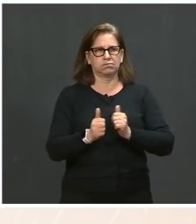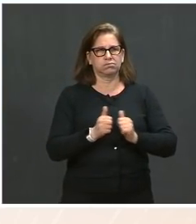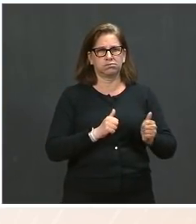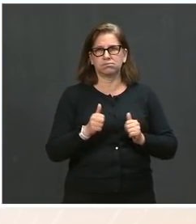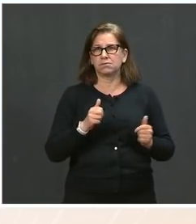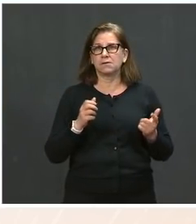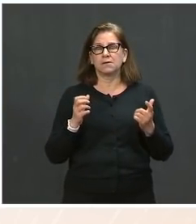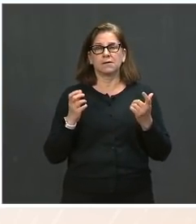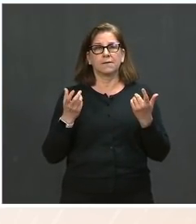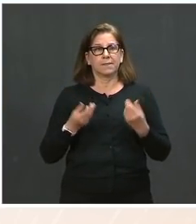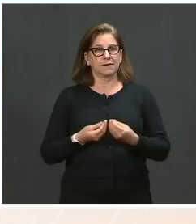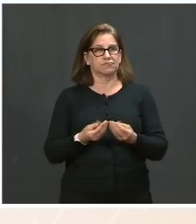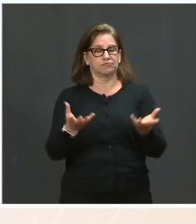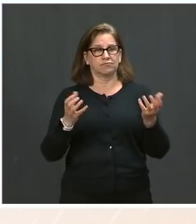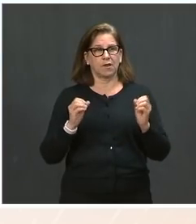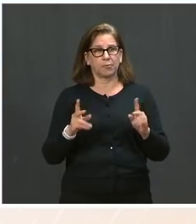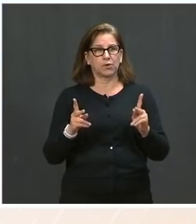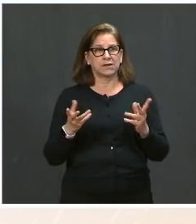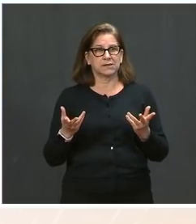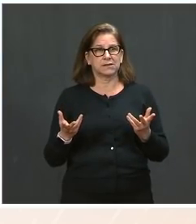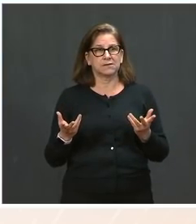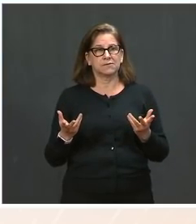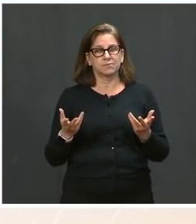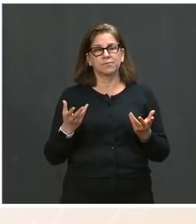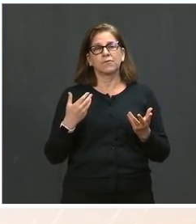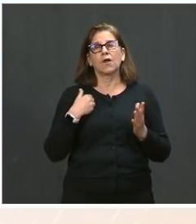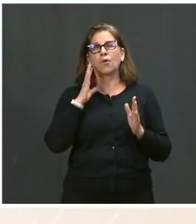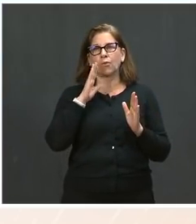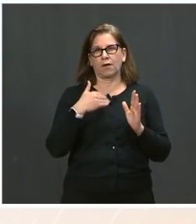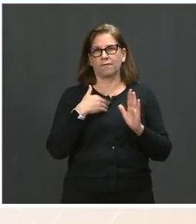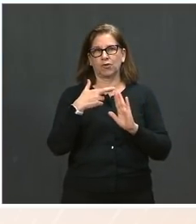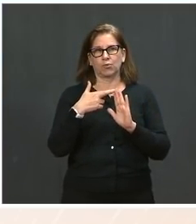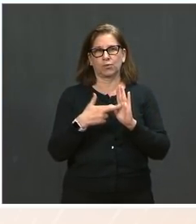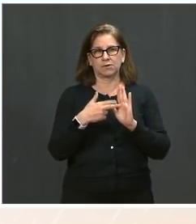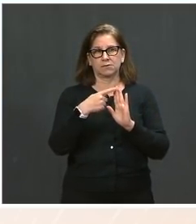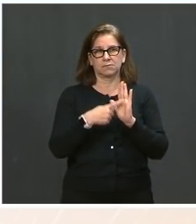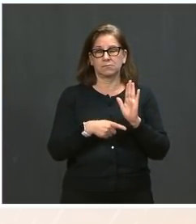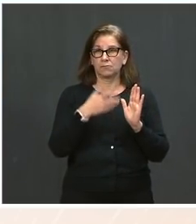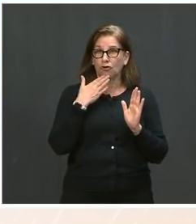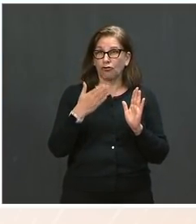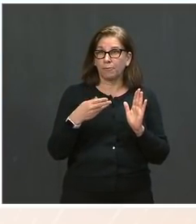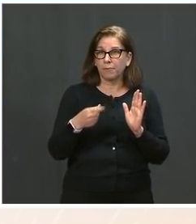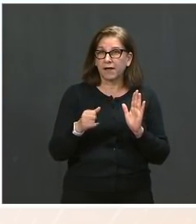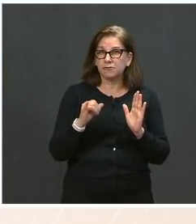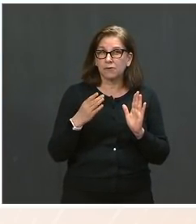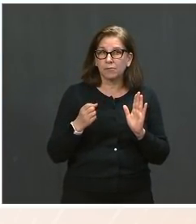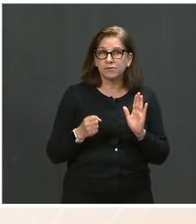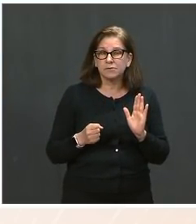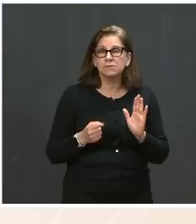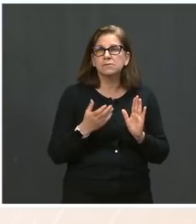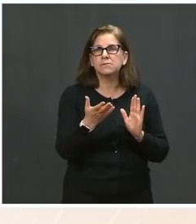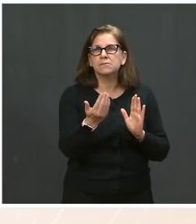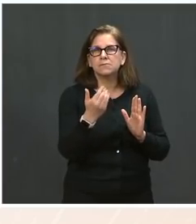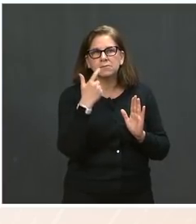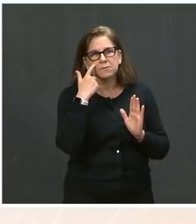you know, attach strings to make sure that these are good-paying jobs, that they have project labor agreements, et cetera.